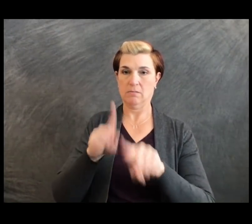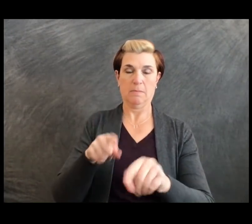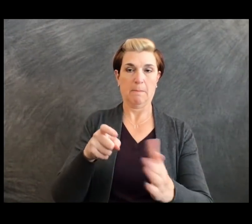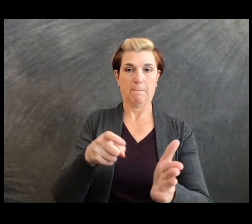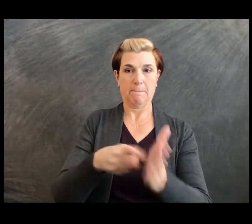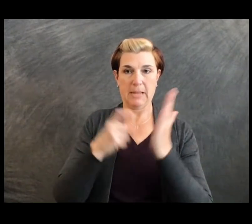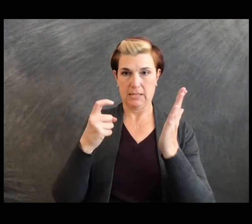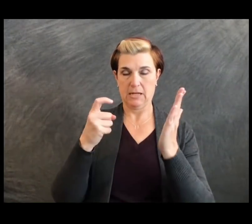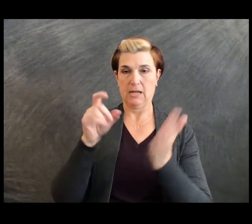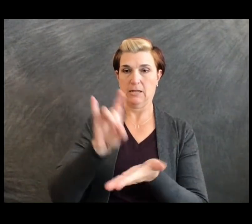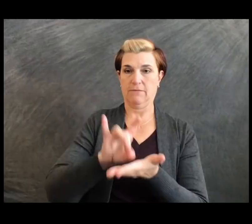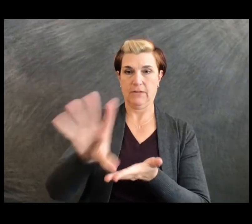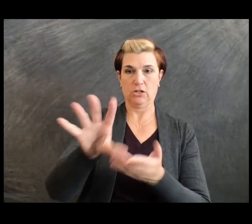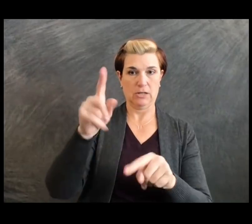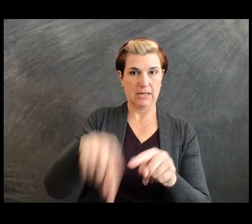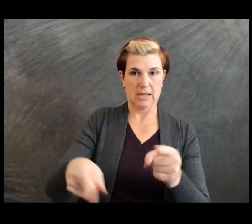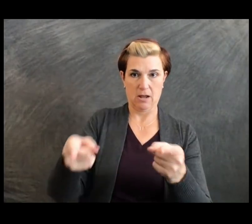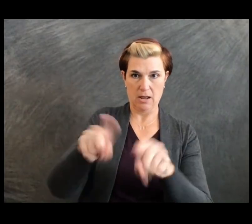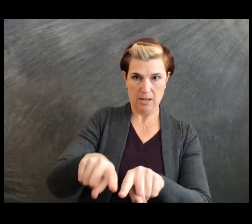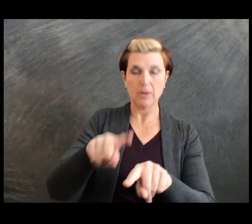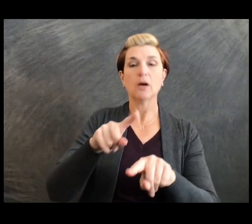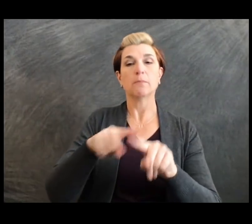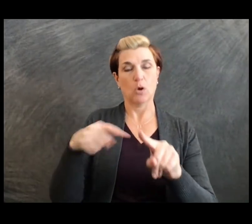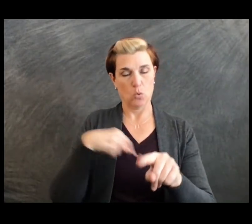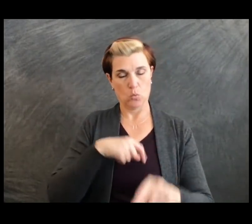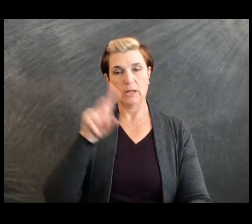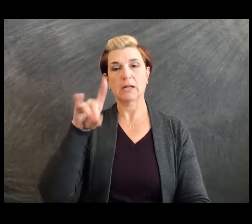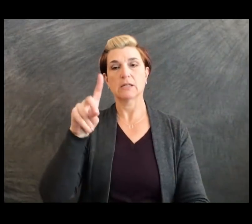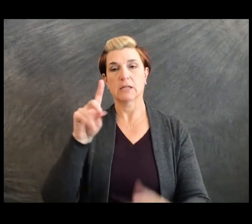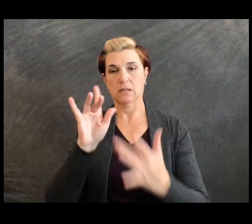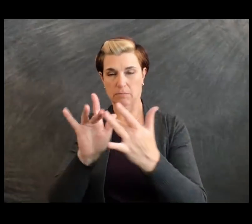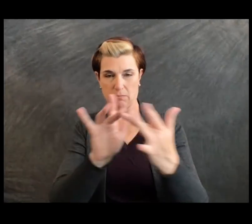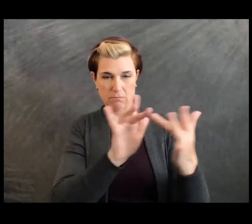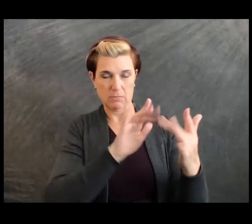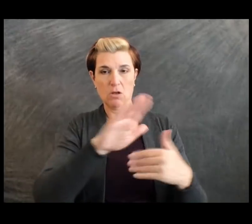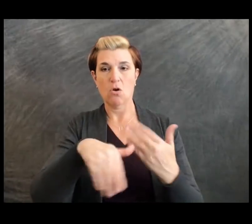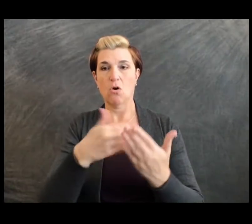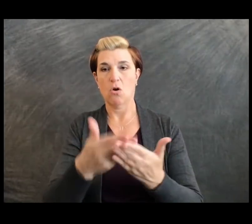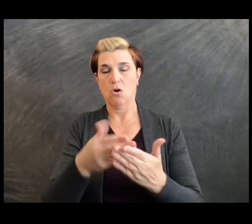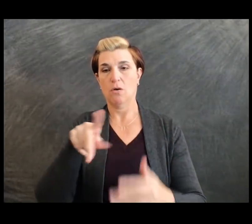contact with all the PHAs across the country and our petitioning Congress for